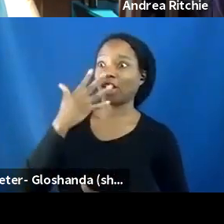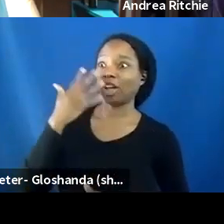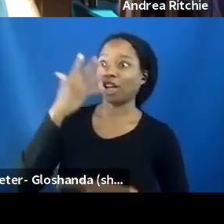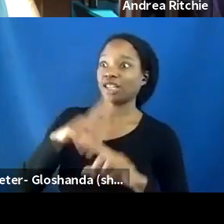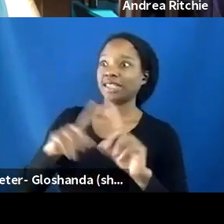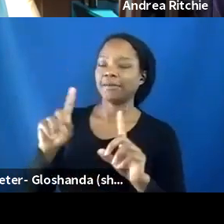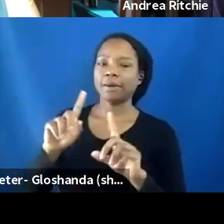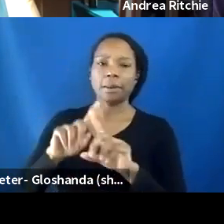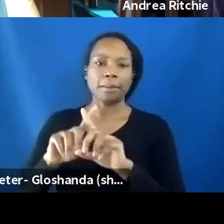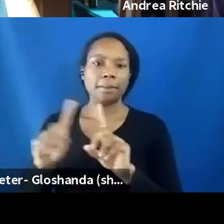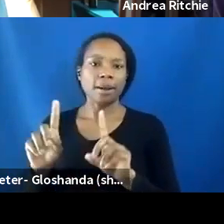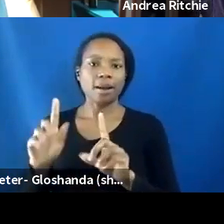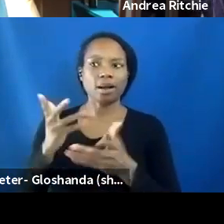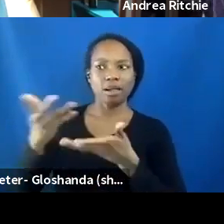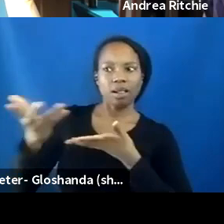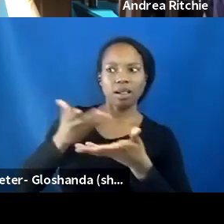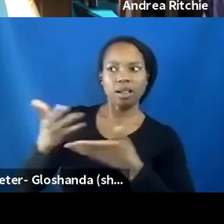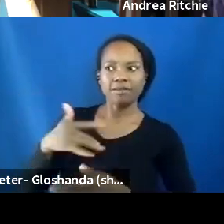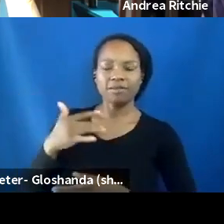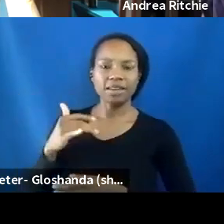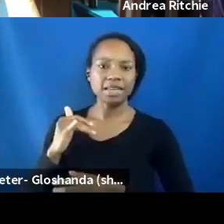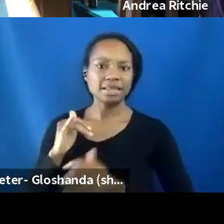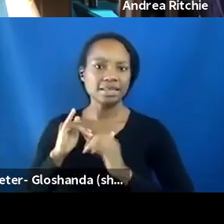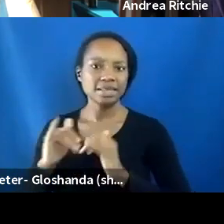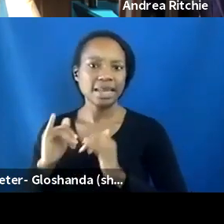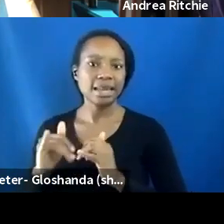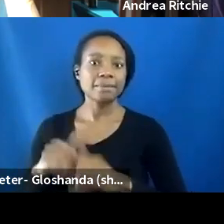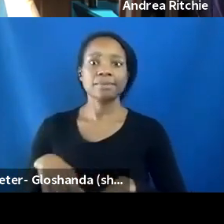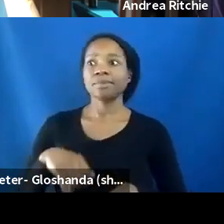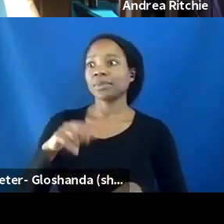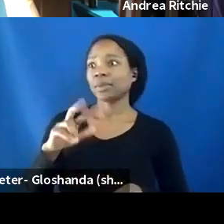of handcuffs or Haldol for most of their lives.